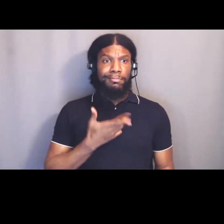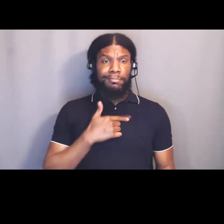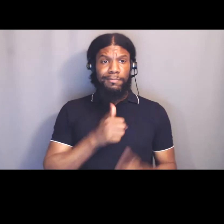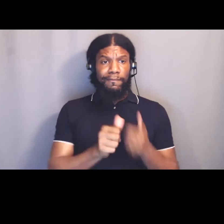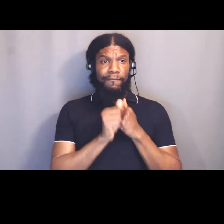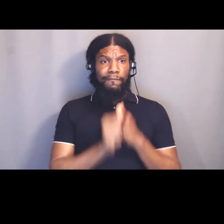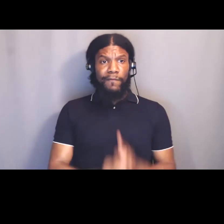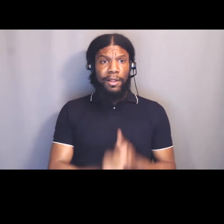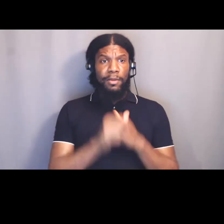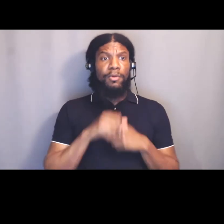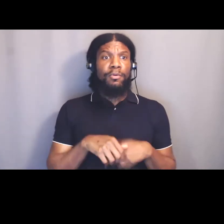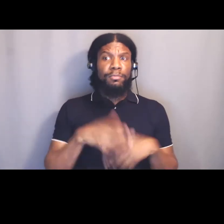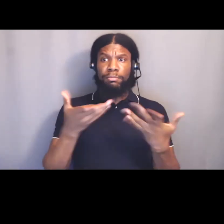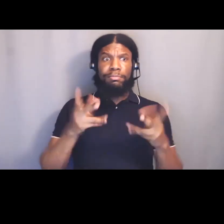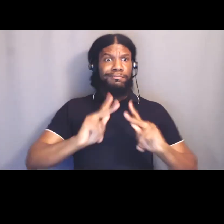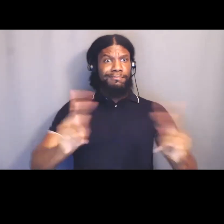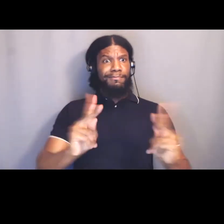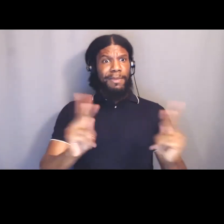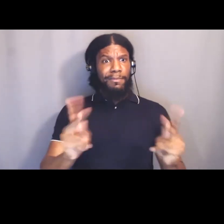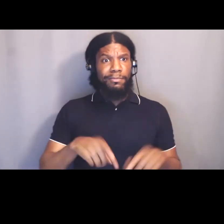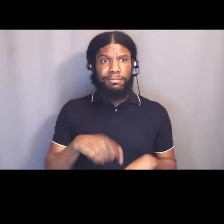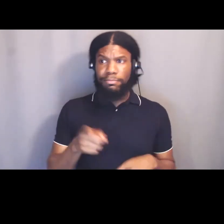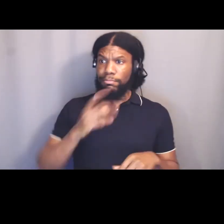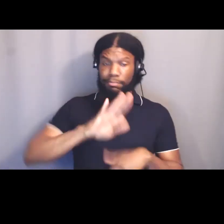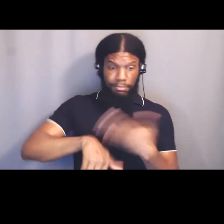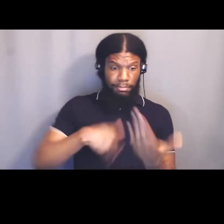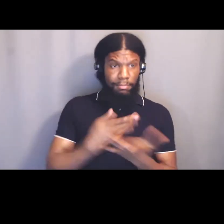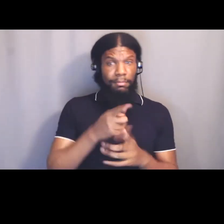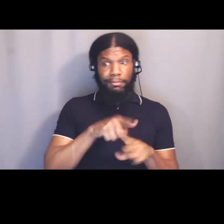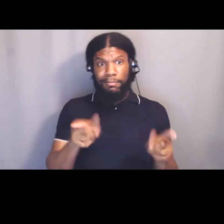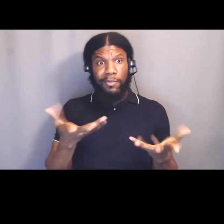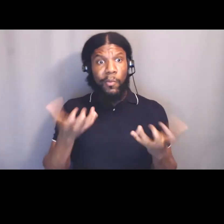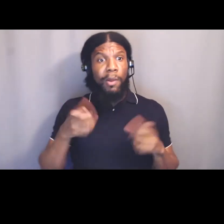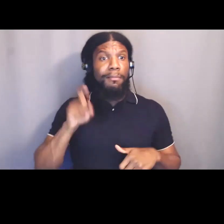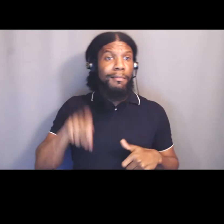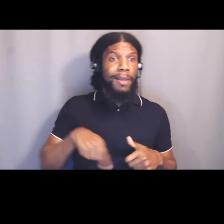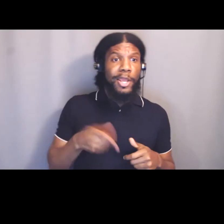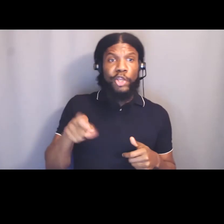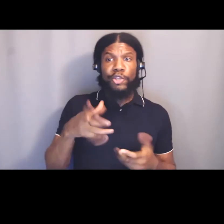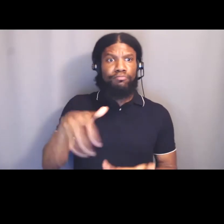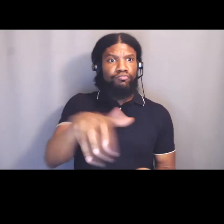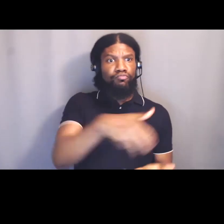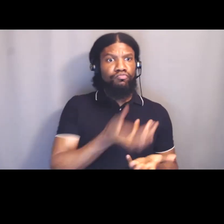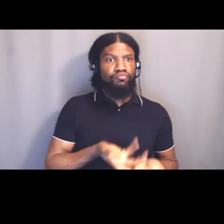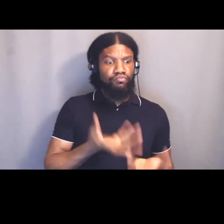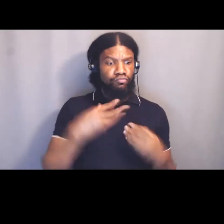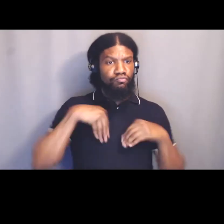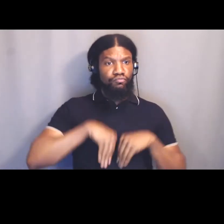I believe that people should have all of what they want and most of what they need. And that only happens when workers own the means of production.